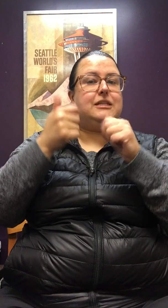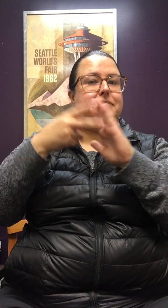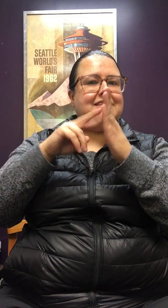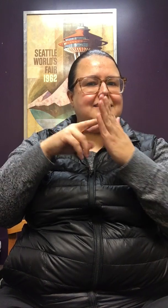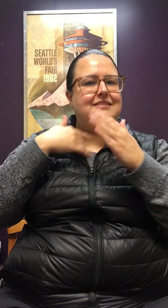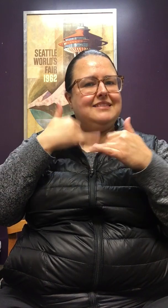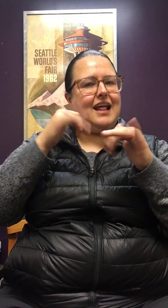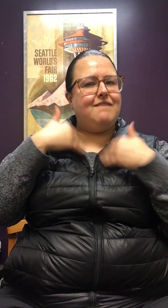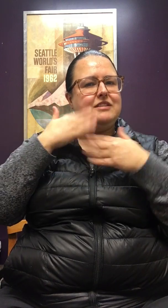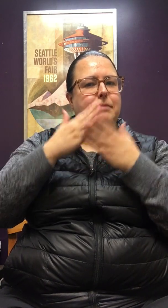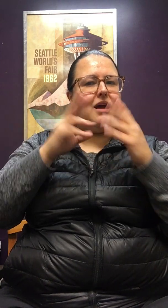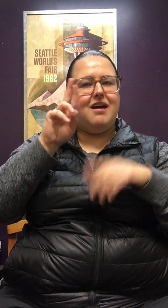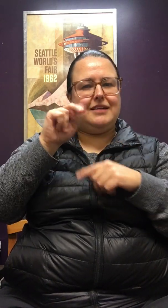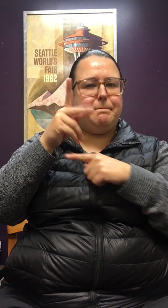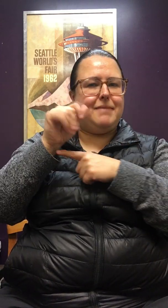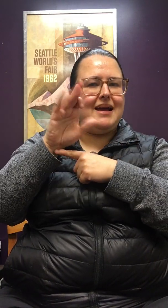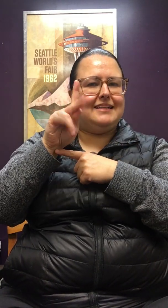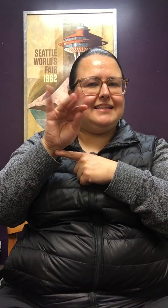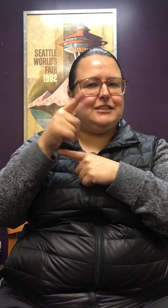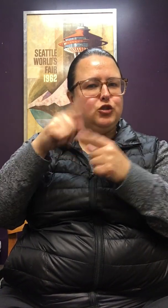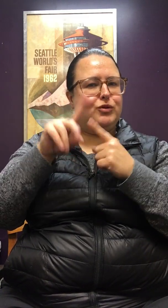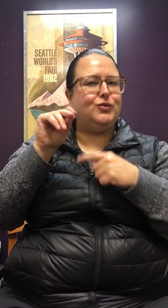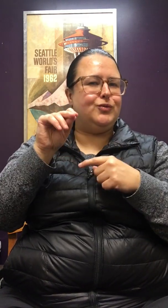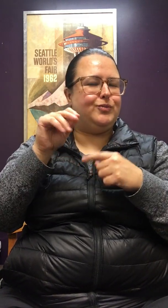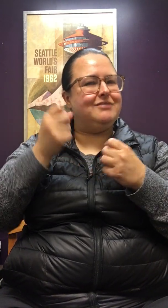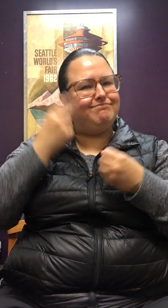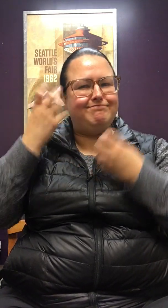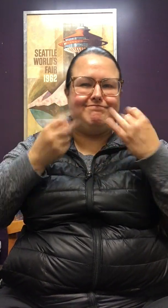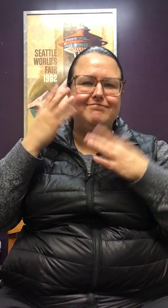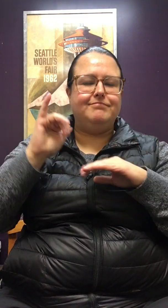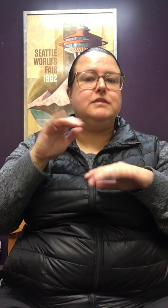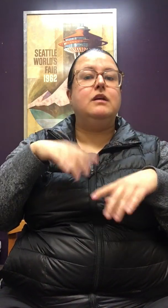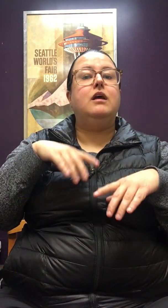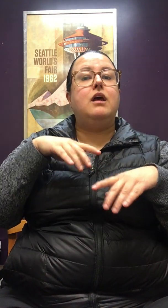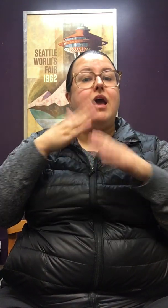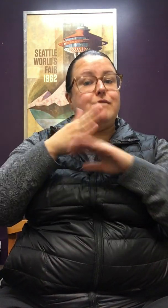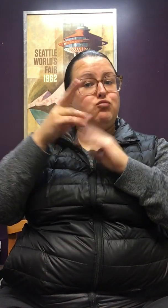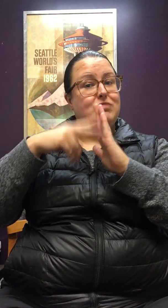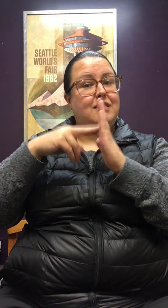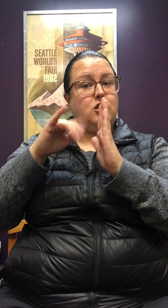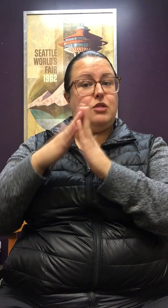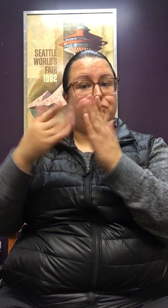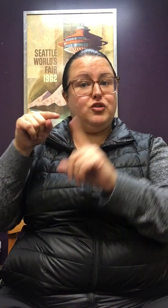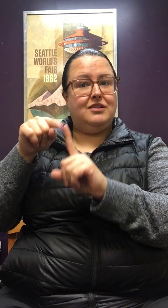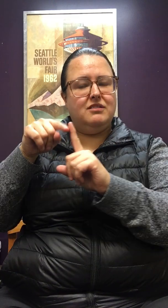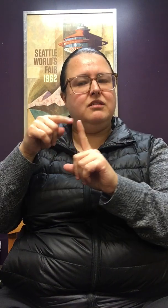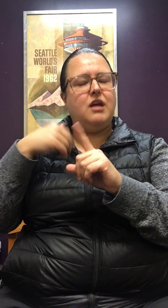which means I still have some unpacking to do. After reading White Fragility,